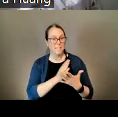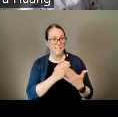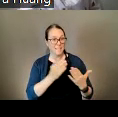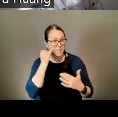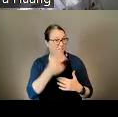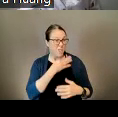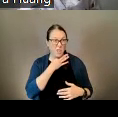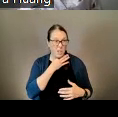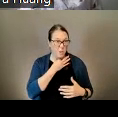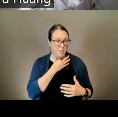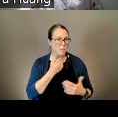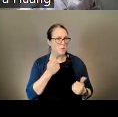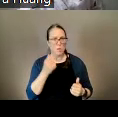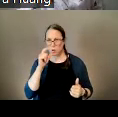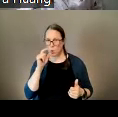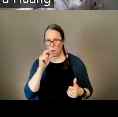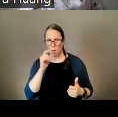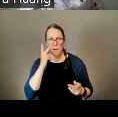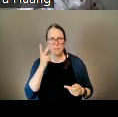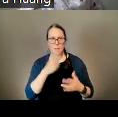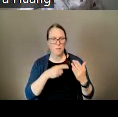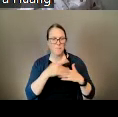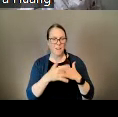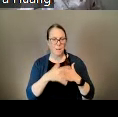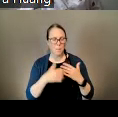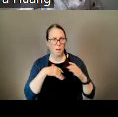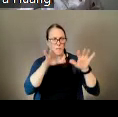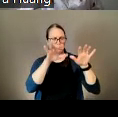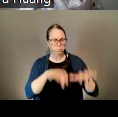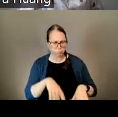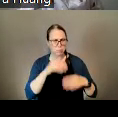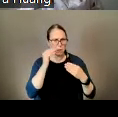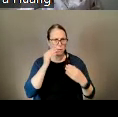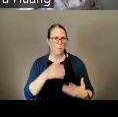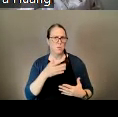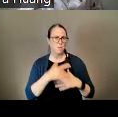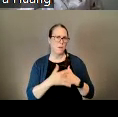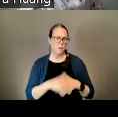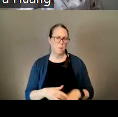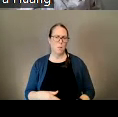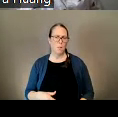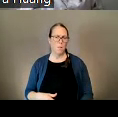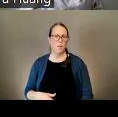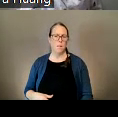just give it a quick Google and see what's out there. There's a lot more resources I think, than you think.